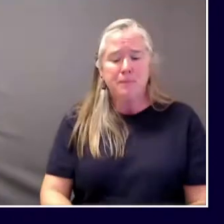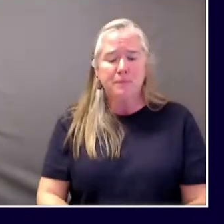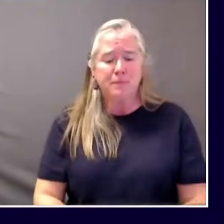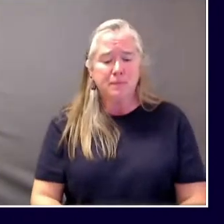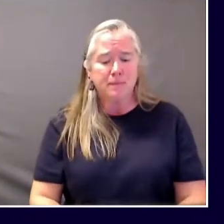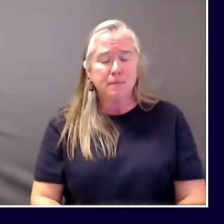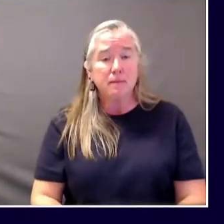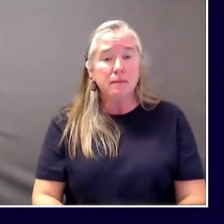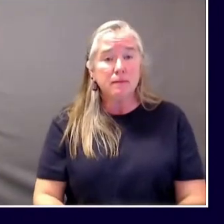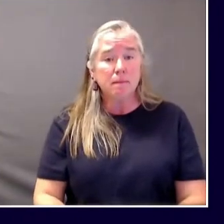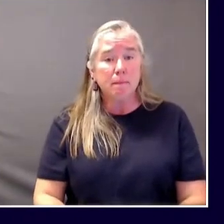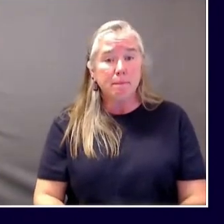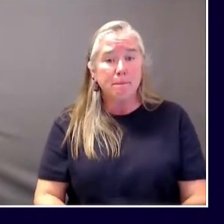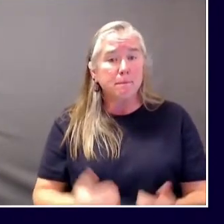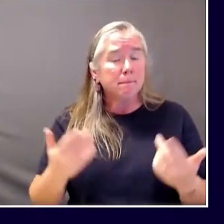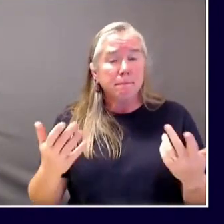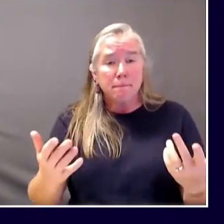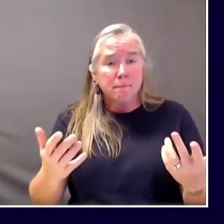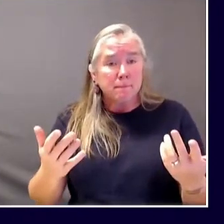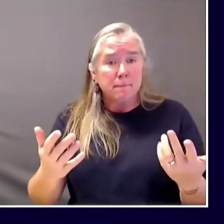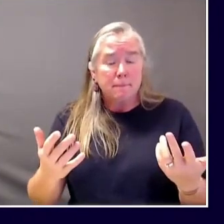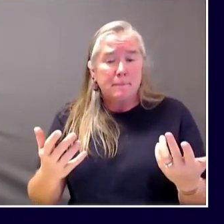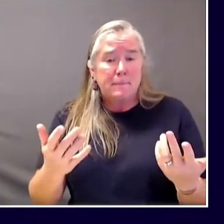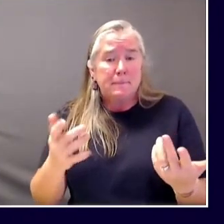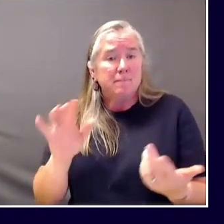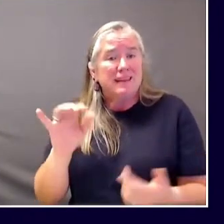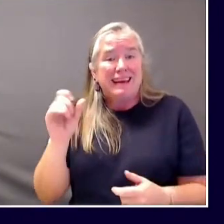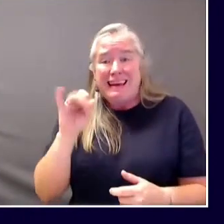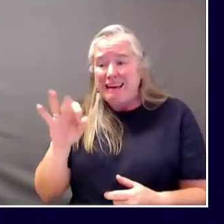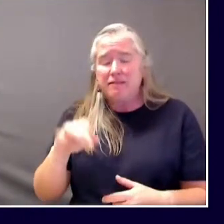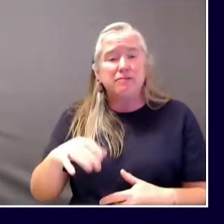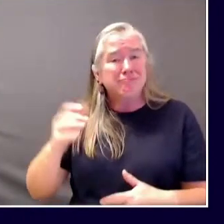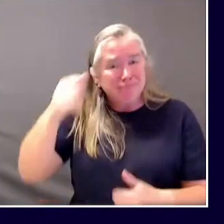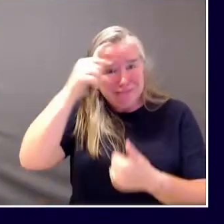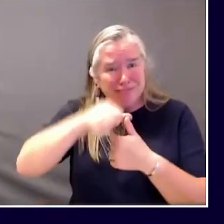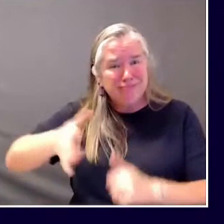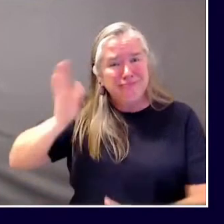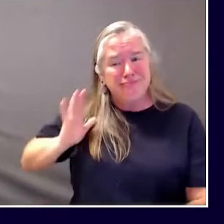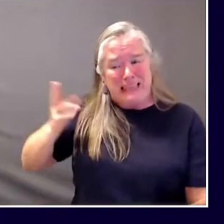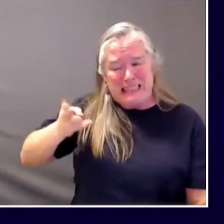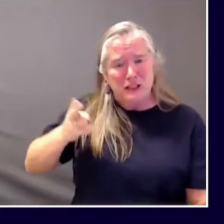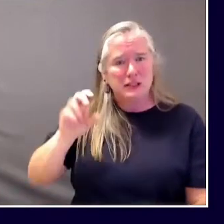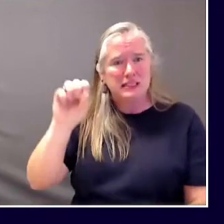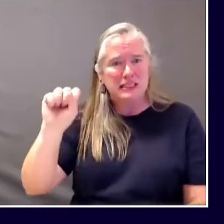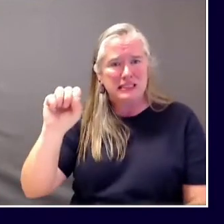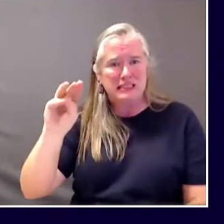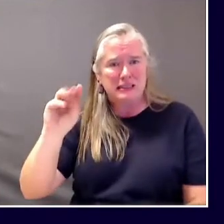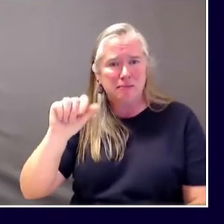same as we would be avoiding